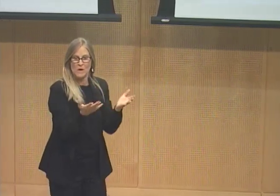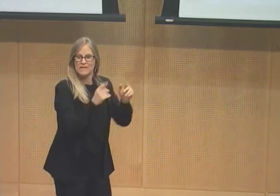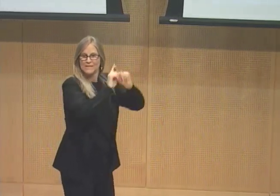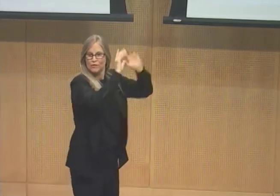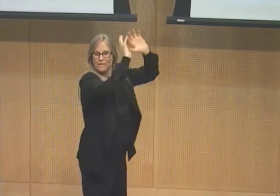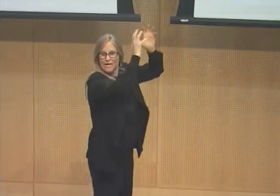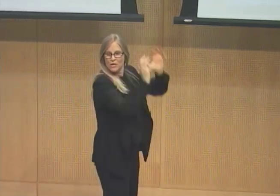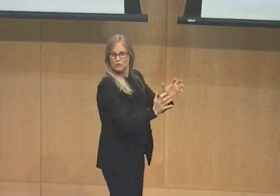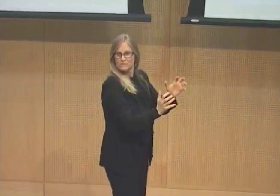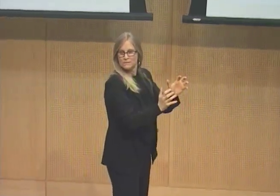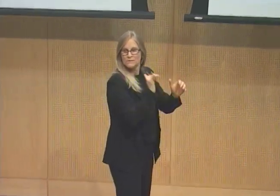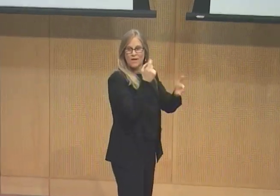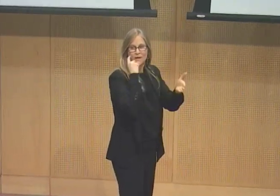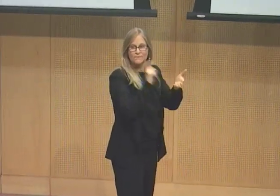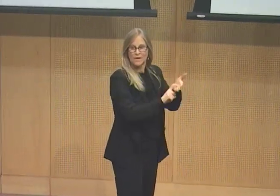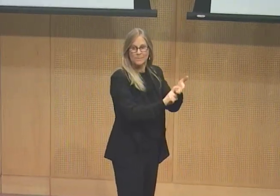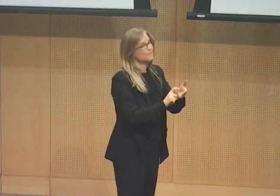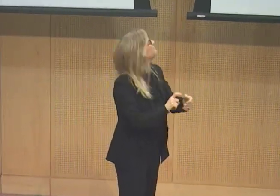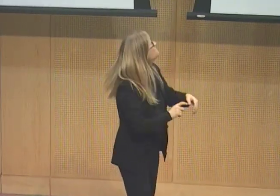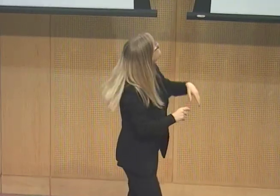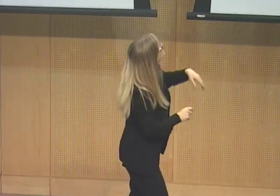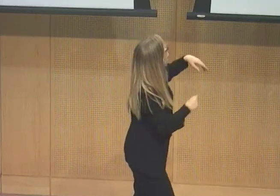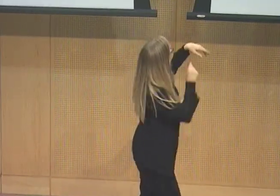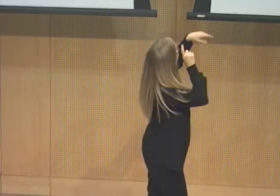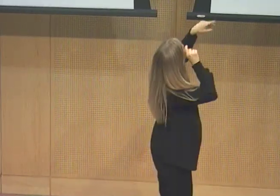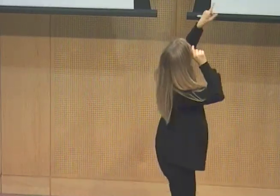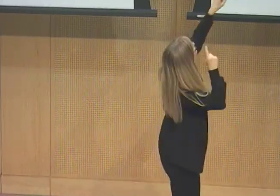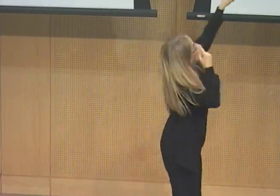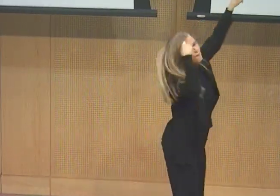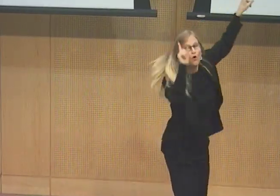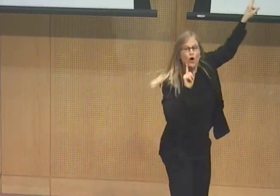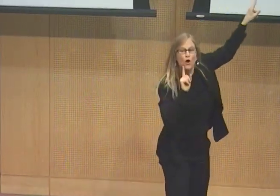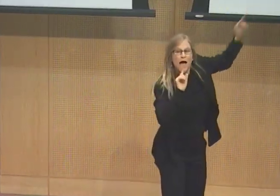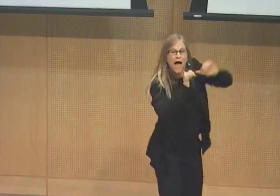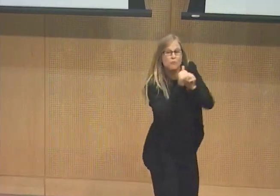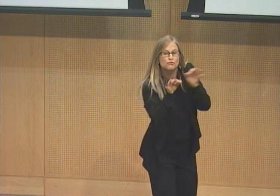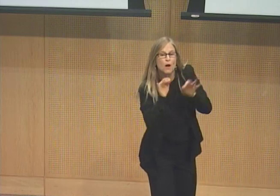The analysis that I have done shows the different categories.